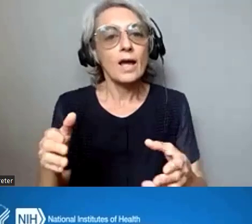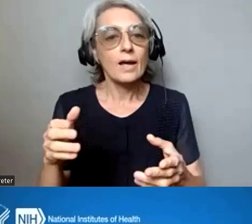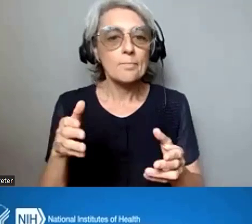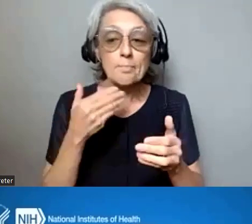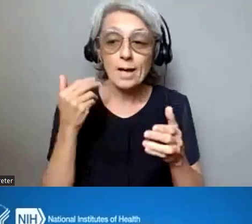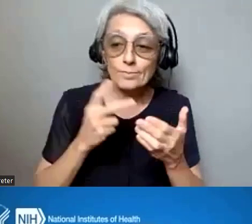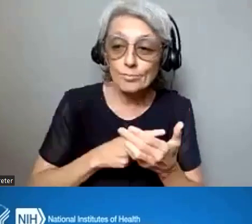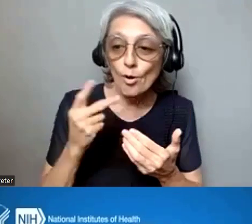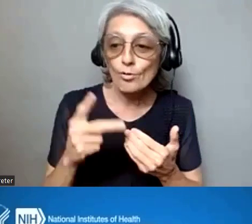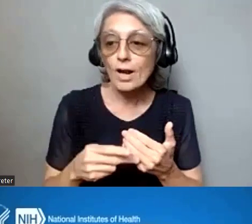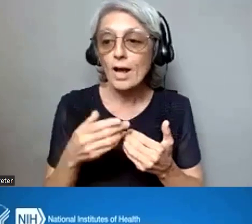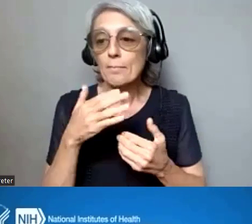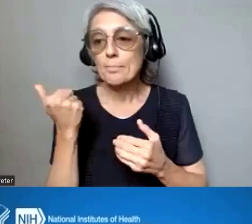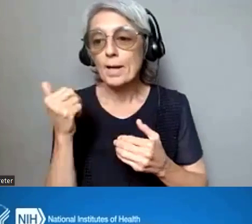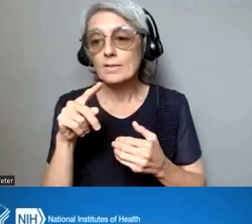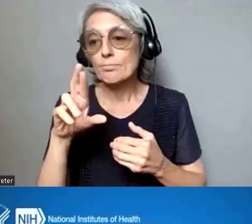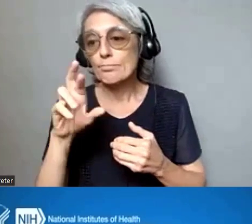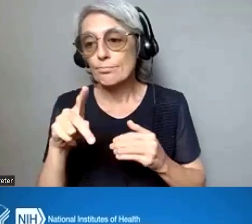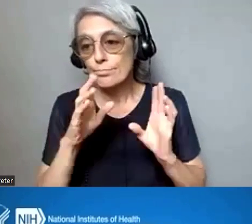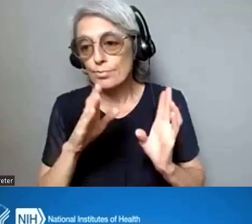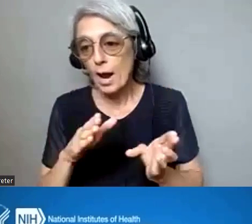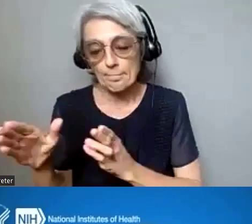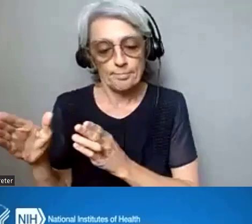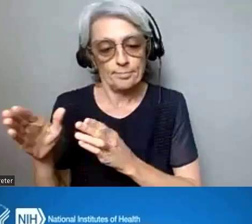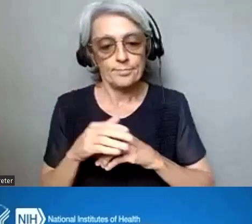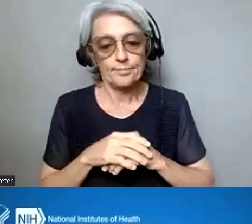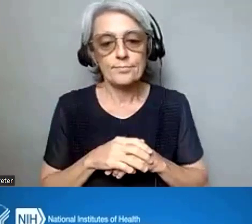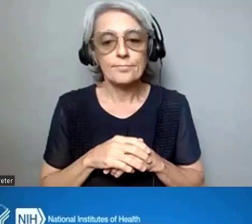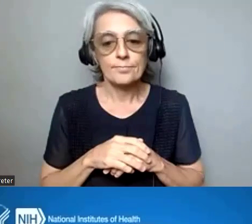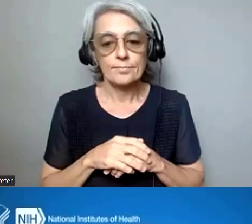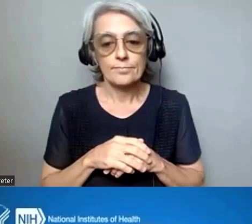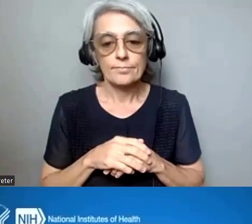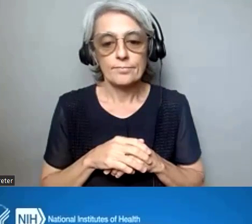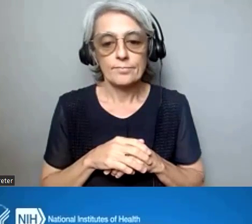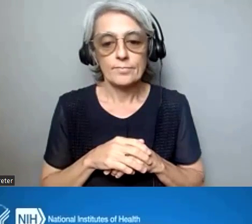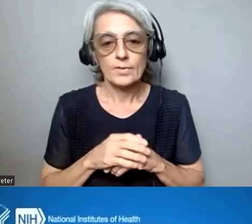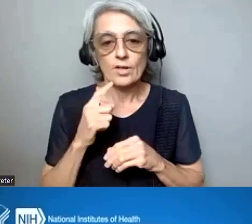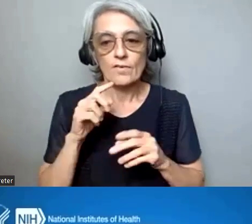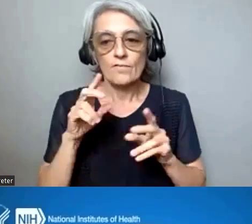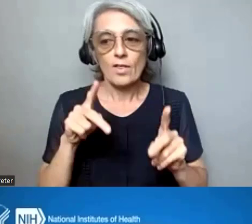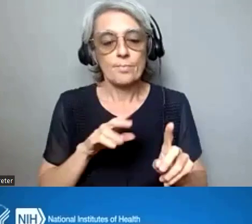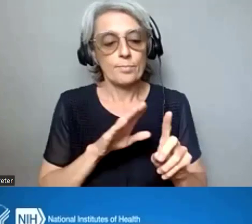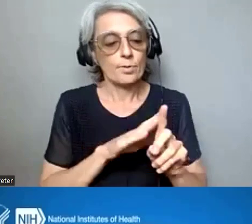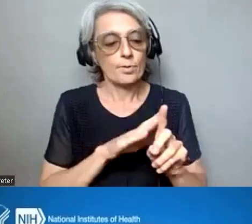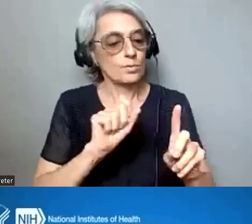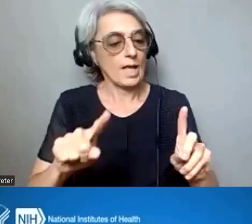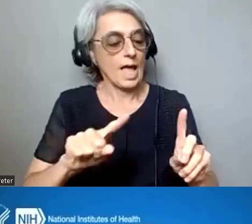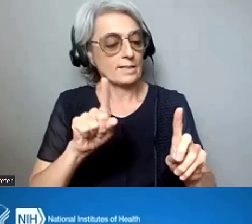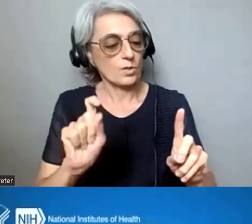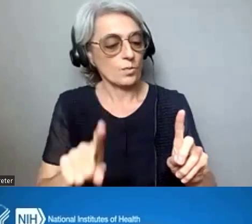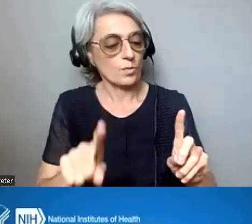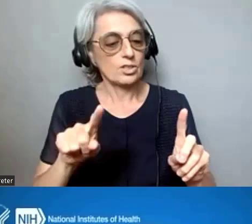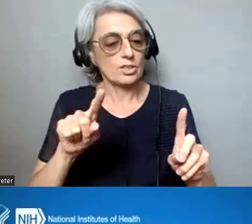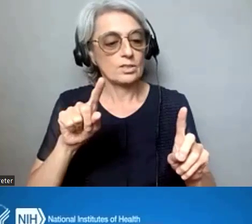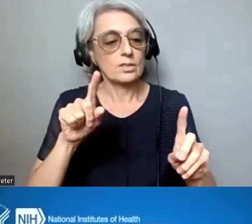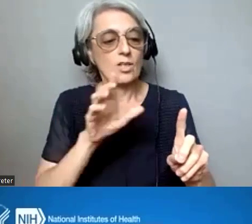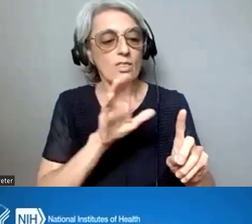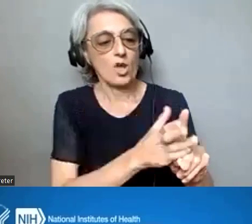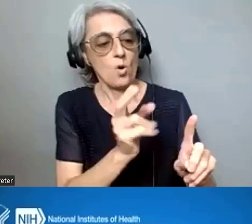for the person asking the question's own R15?" Anne Gershenson: So I'm not sure I'm going to tell you